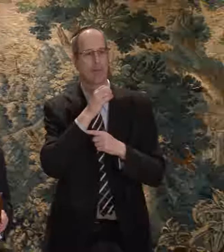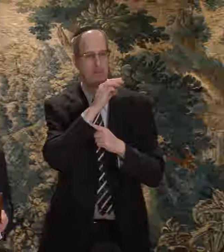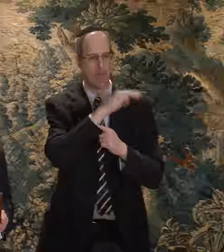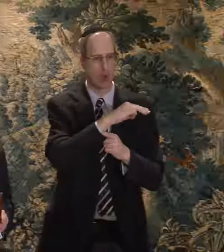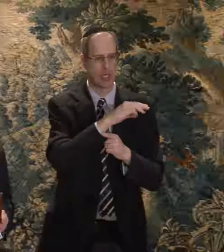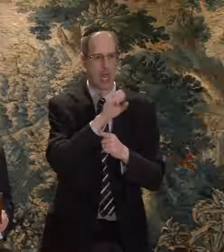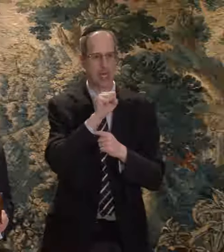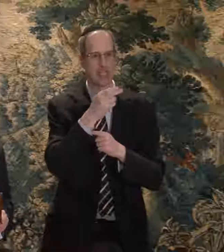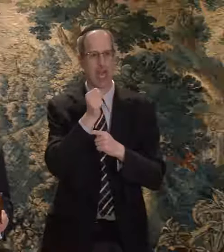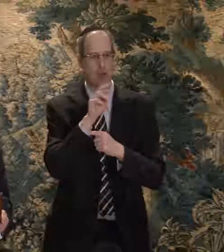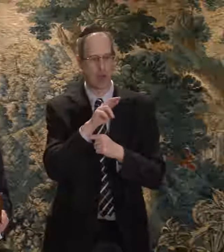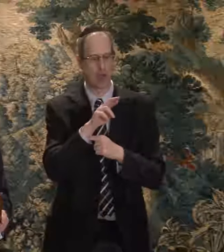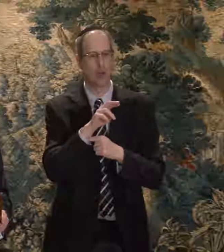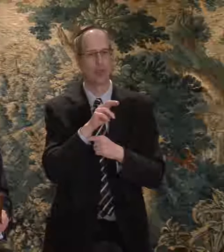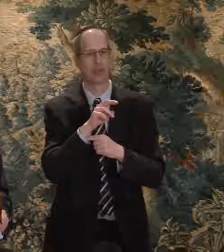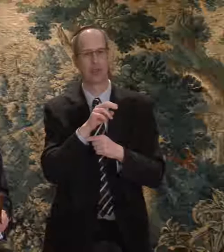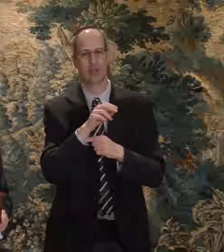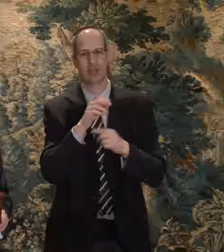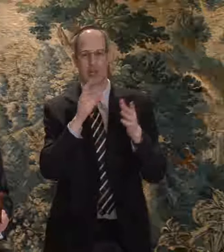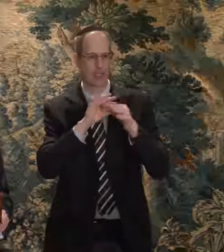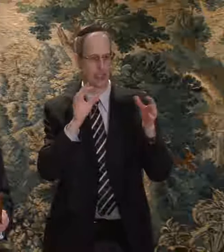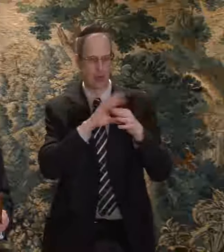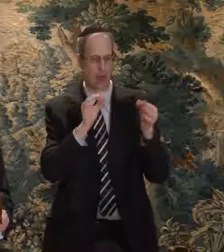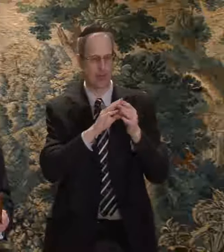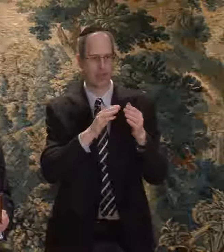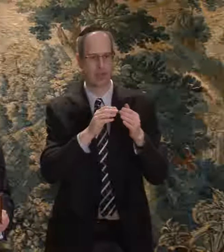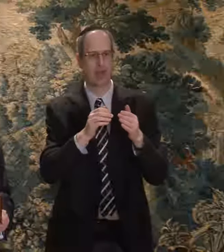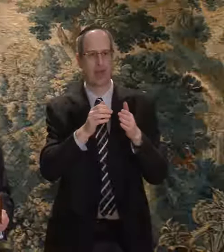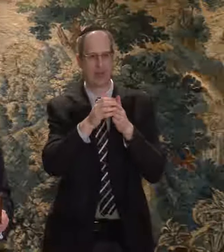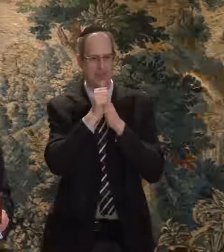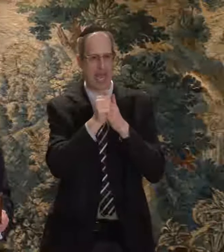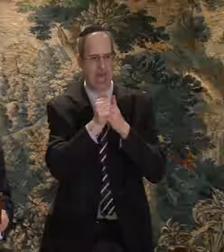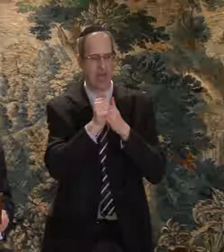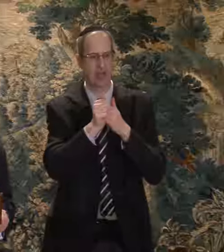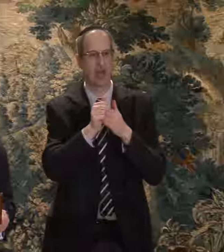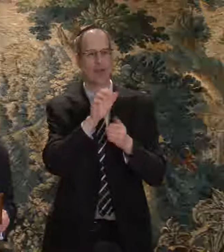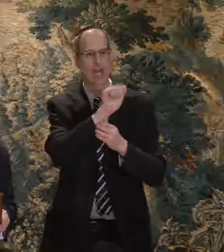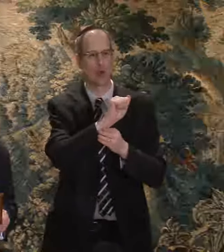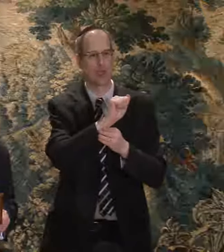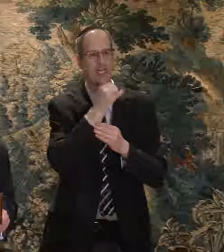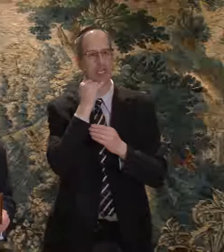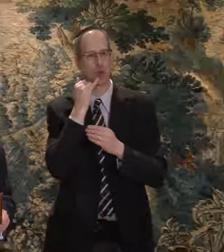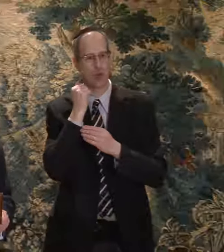the greatest economy our generation the head of a guru see sorrow and in 1998 in